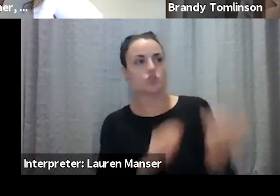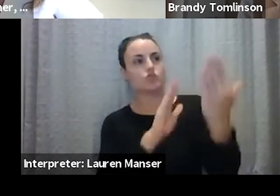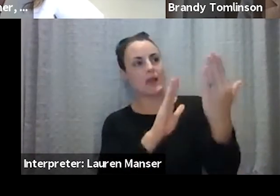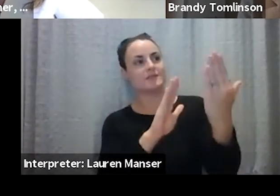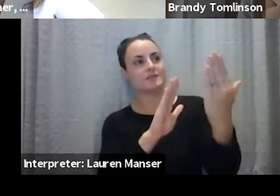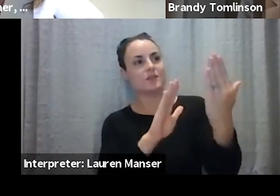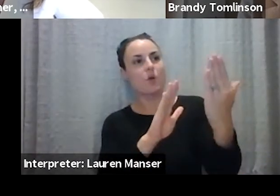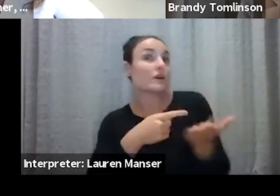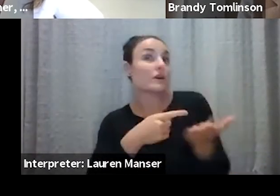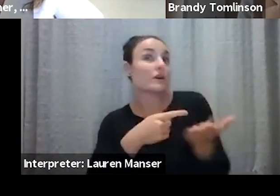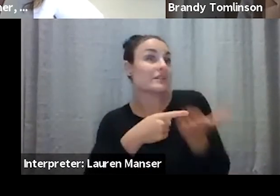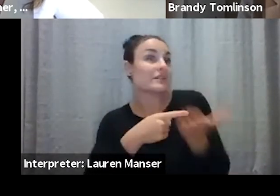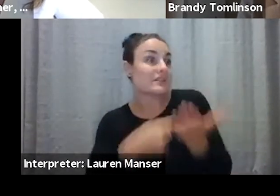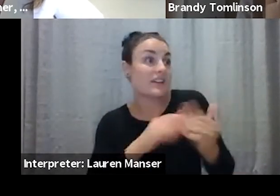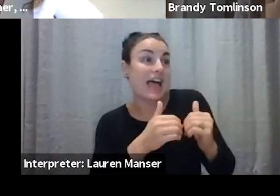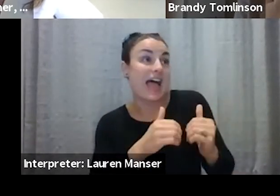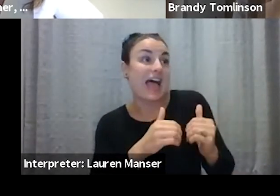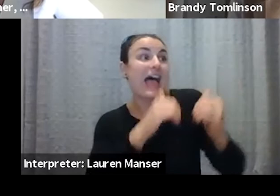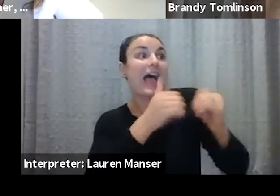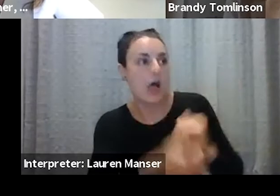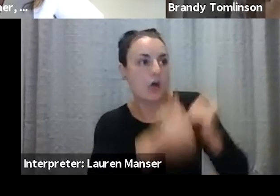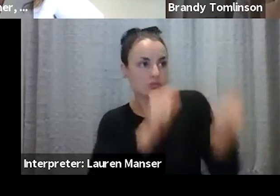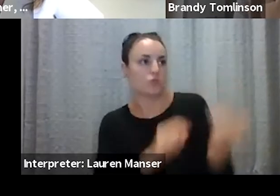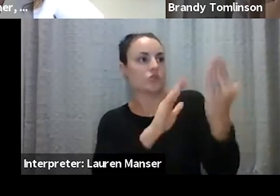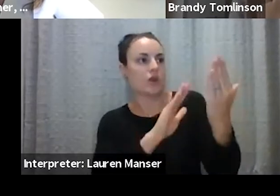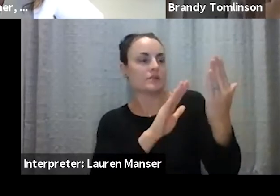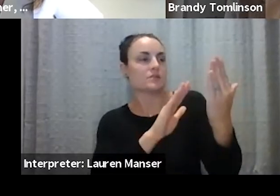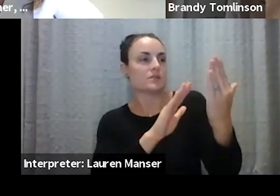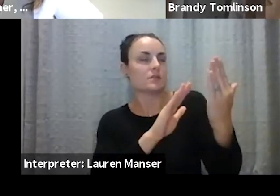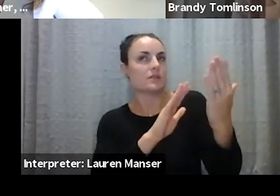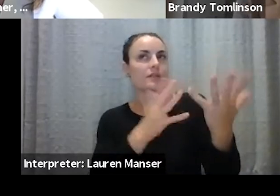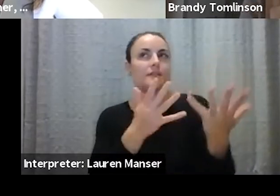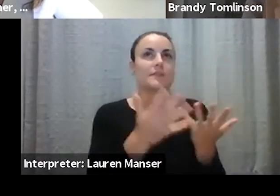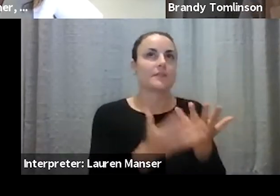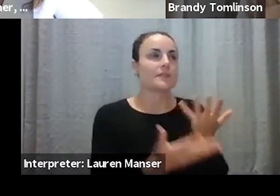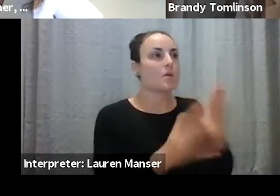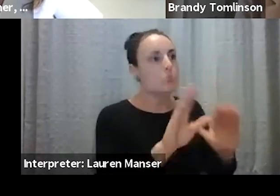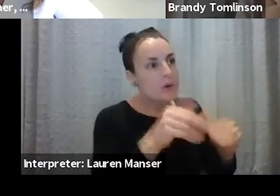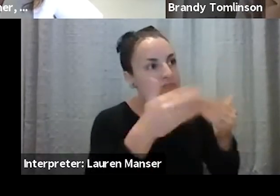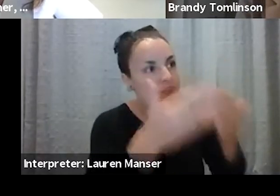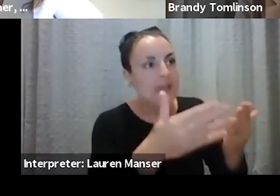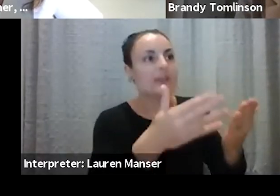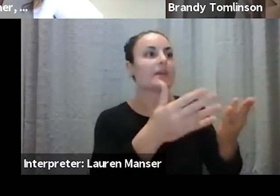that have changed in some way due to the pandemic, as well as adding on to the caseload